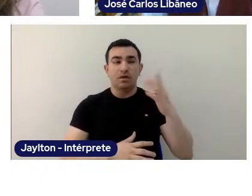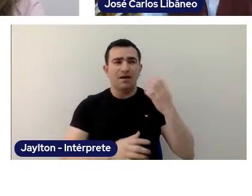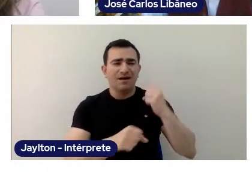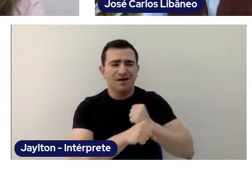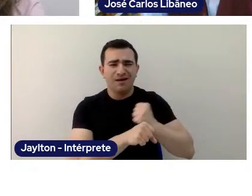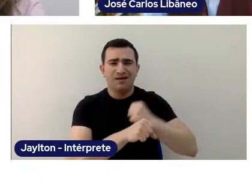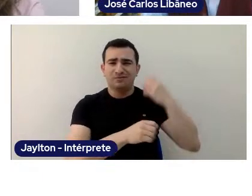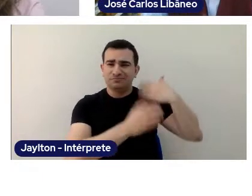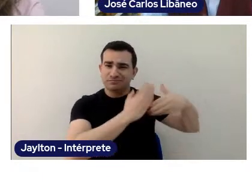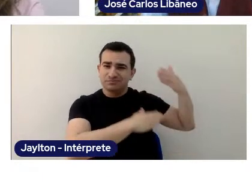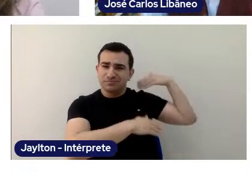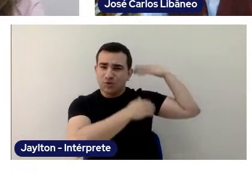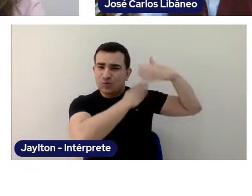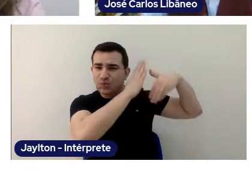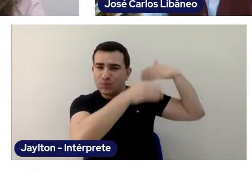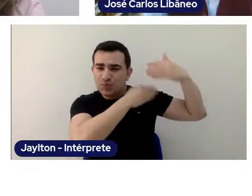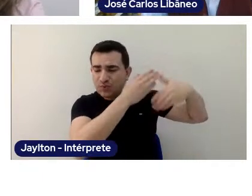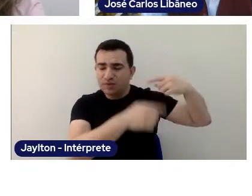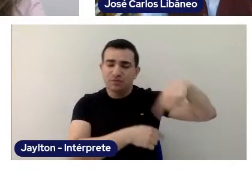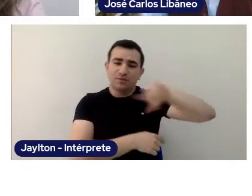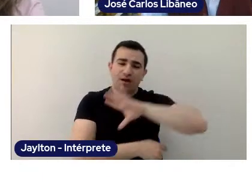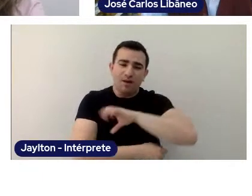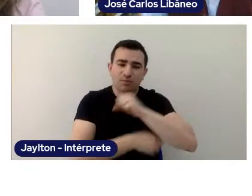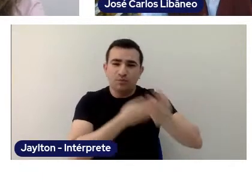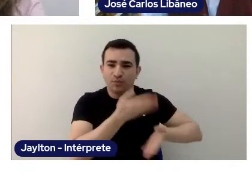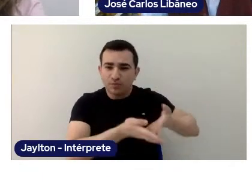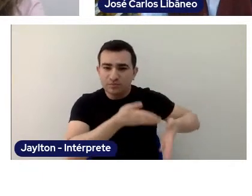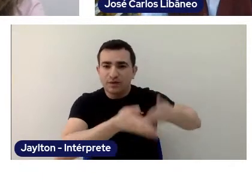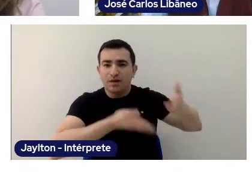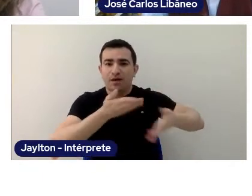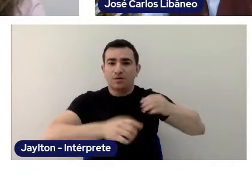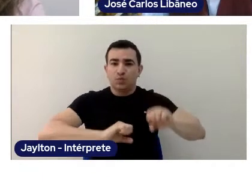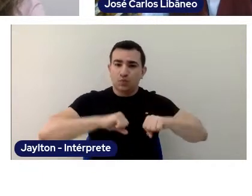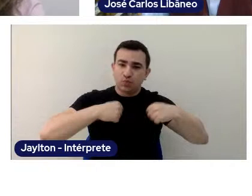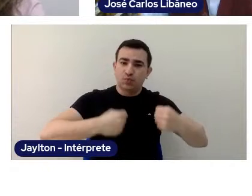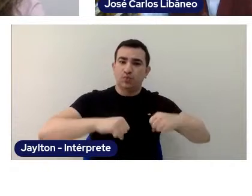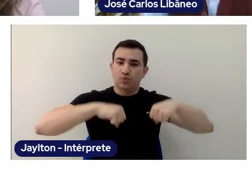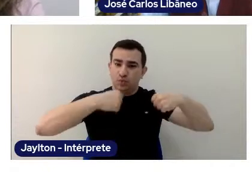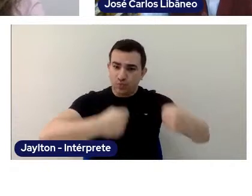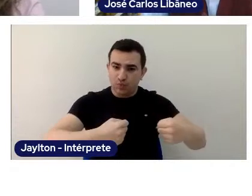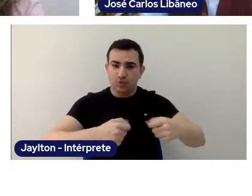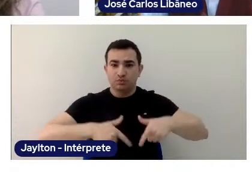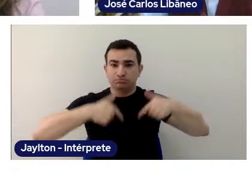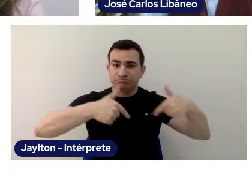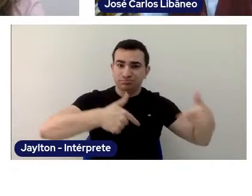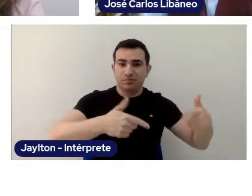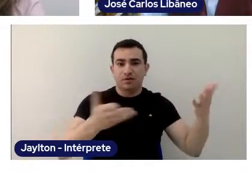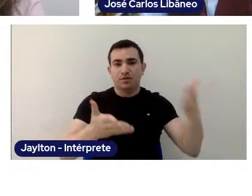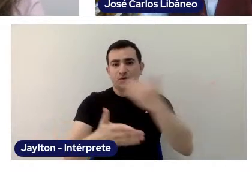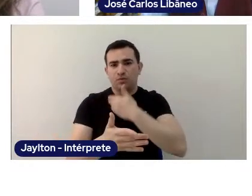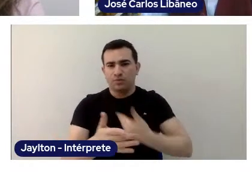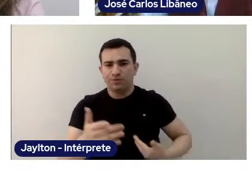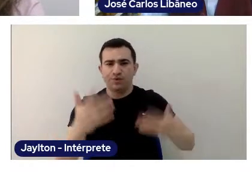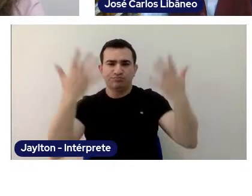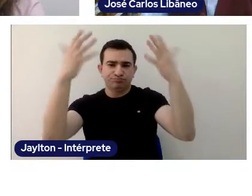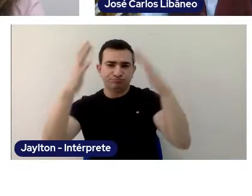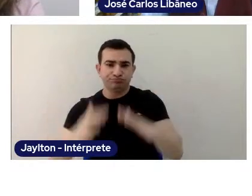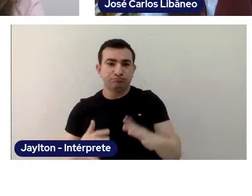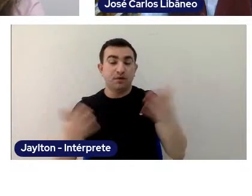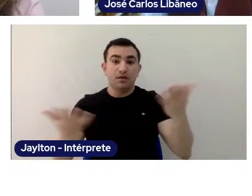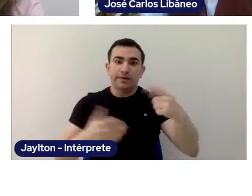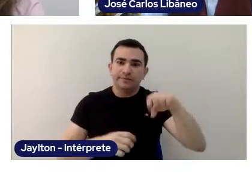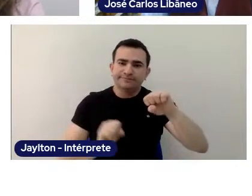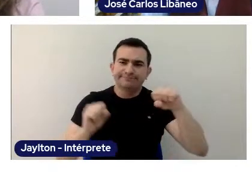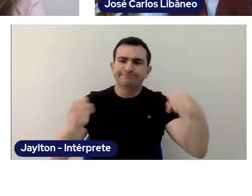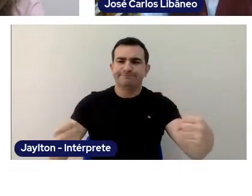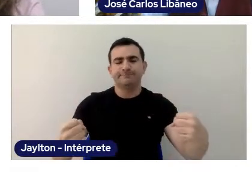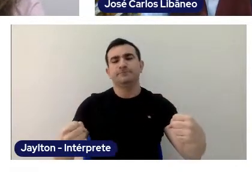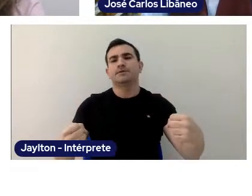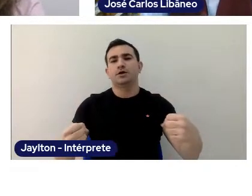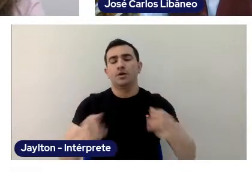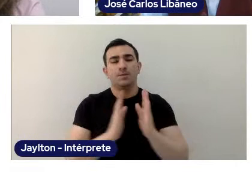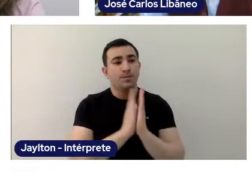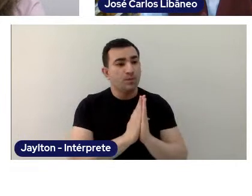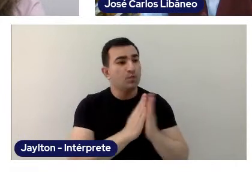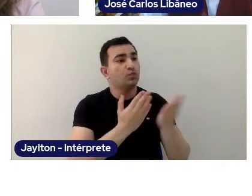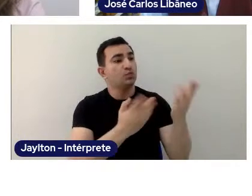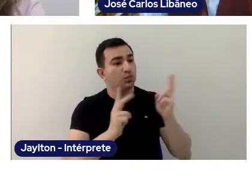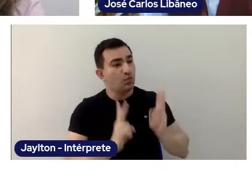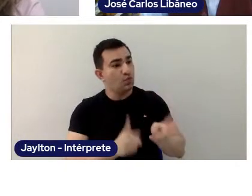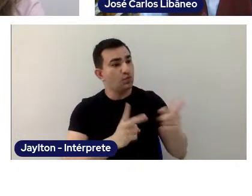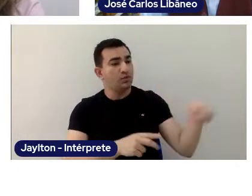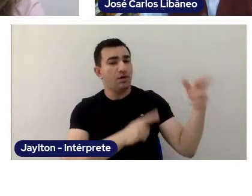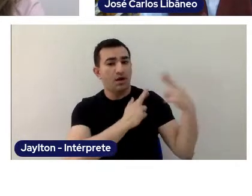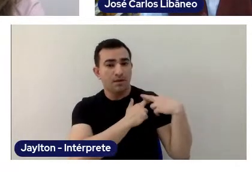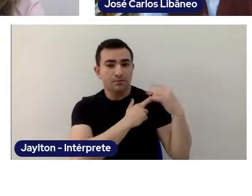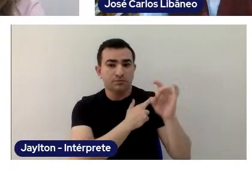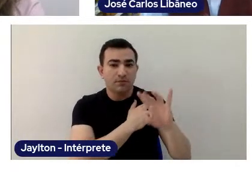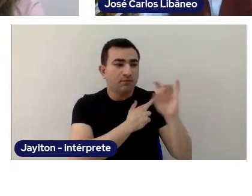So I hope you may continue in this fight and that we continue to be represented by you in this difficult moment that our country is going through,